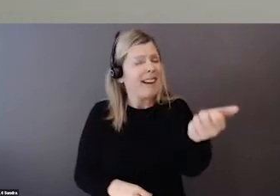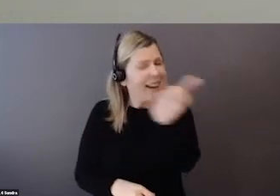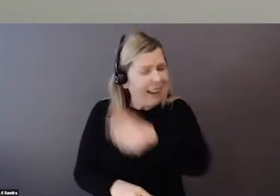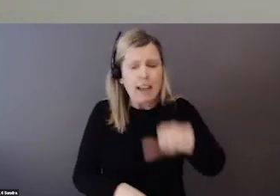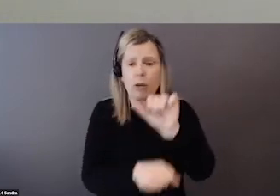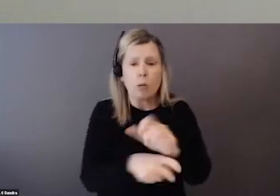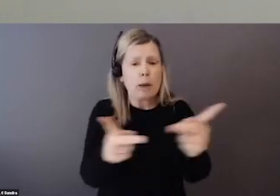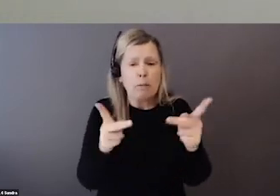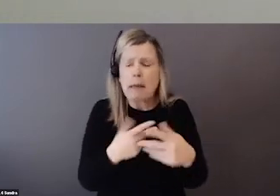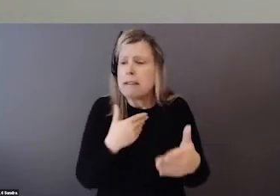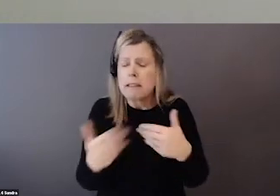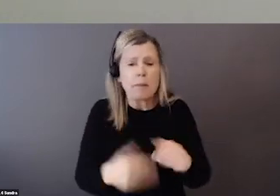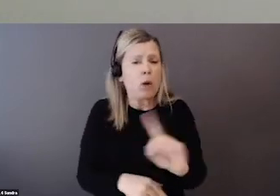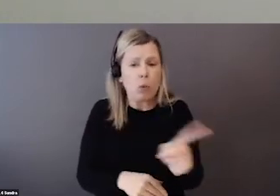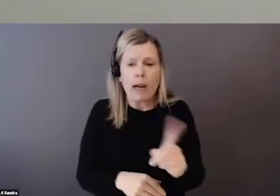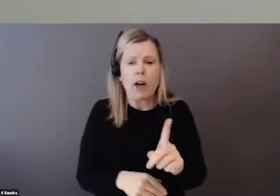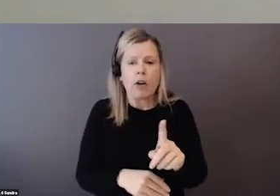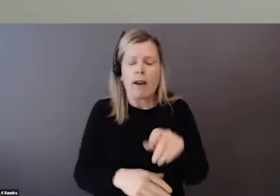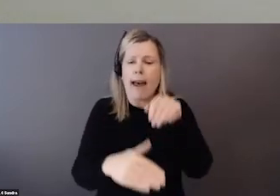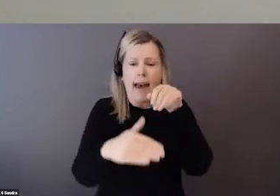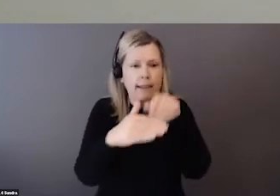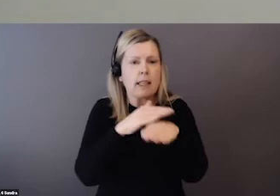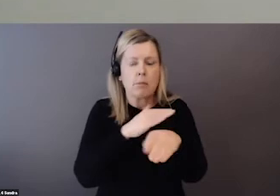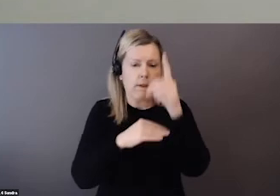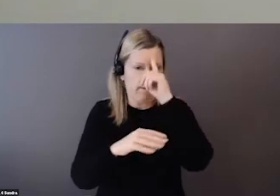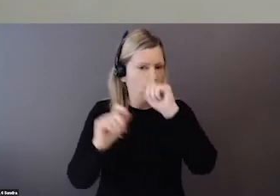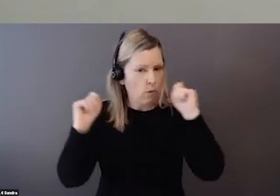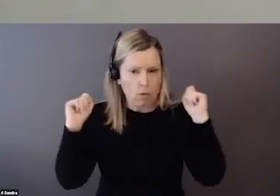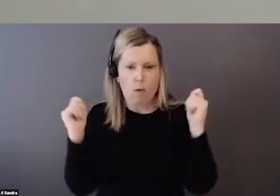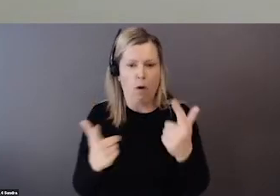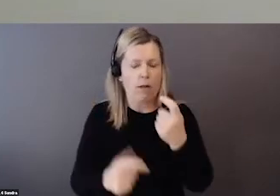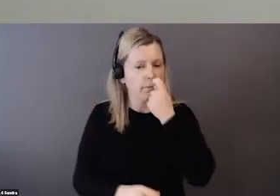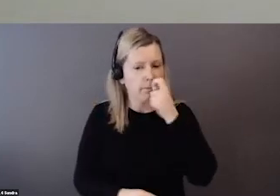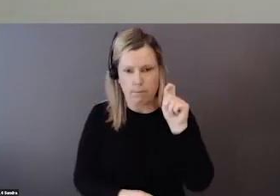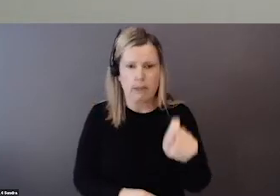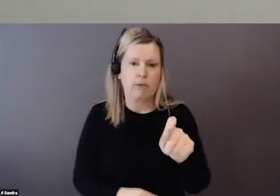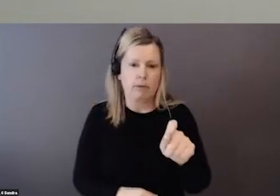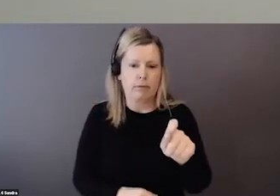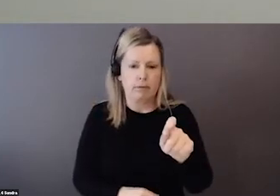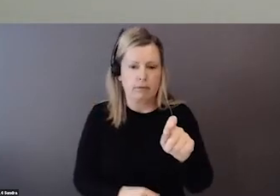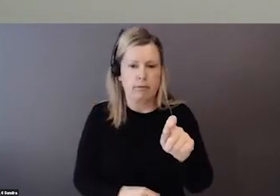the workplace and employment setting is usable by all people including persons with disabilities